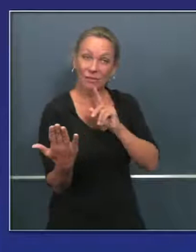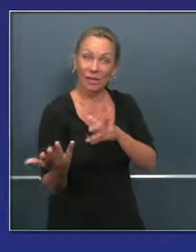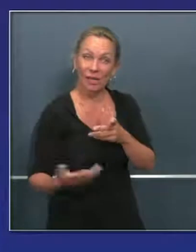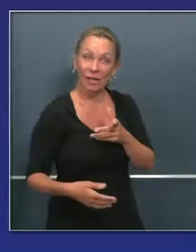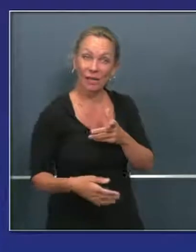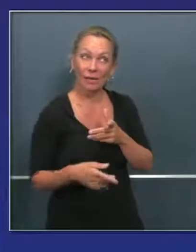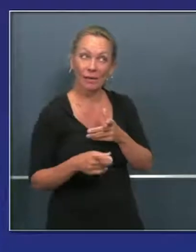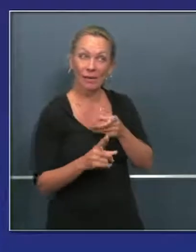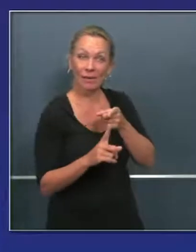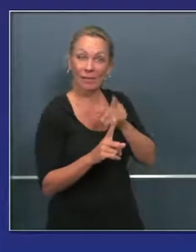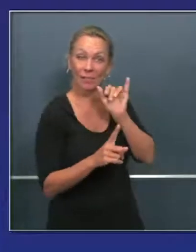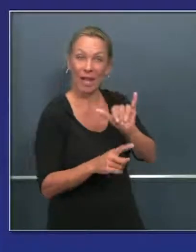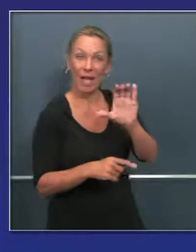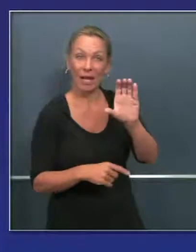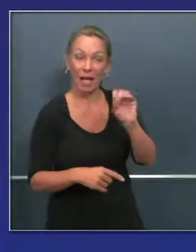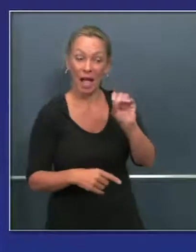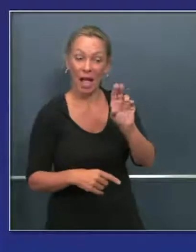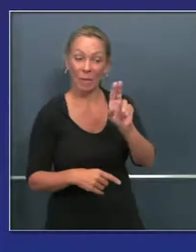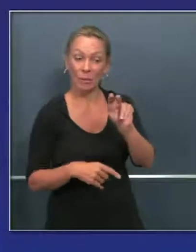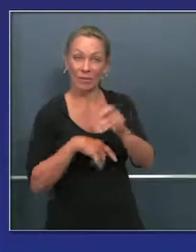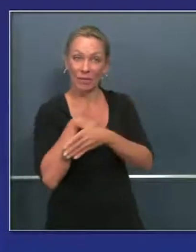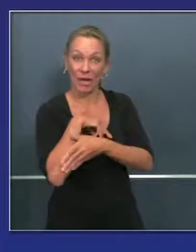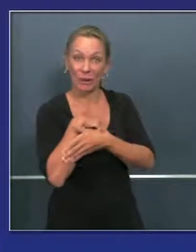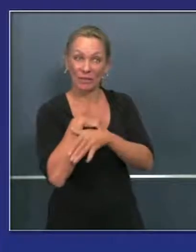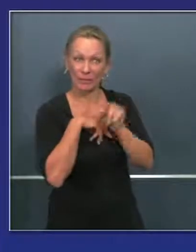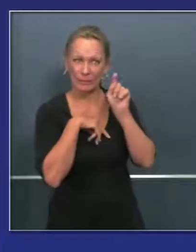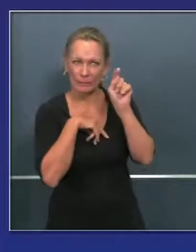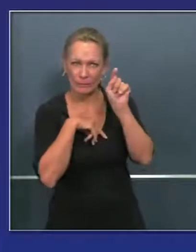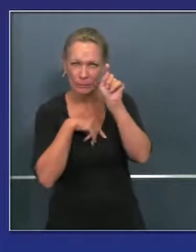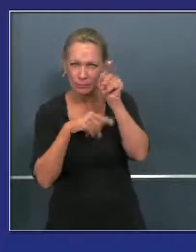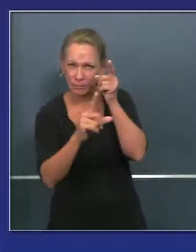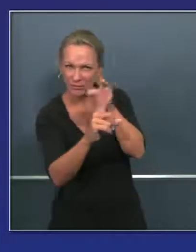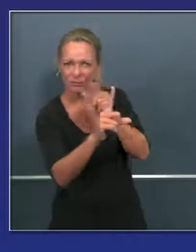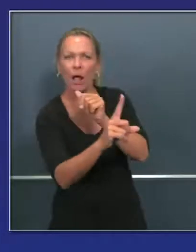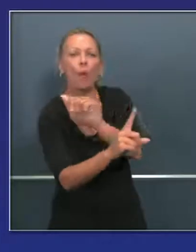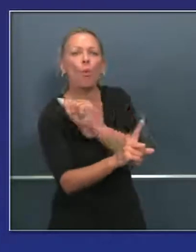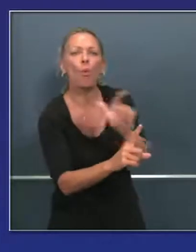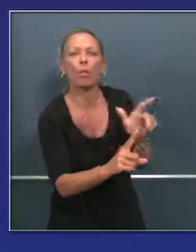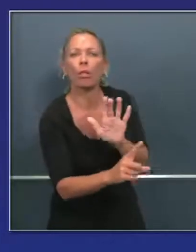over a two-week period and you're still on that watch list and we're still seeing an increase